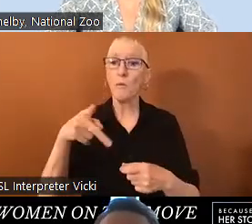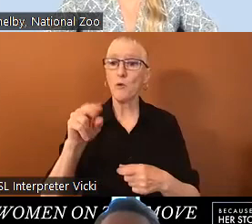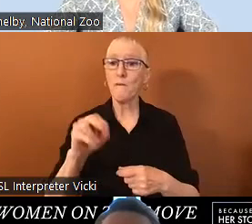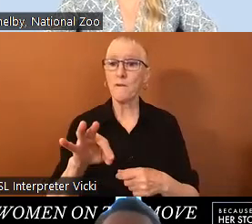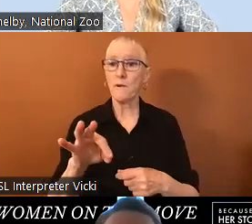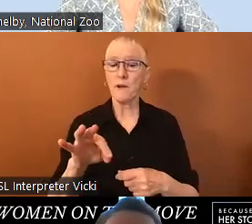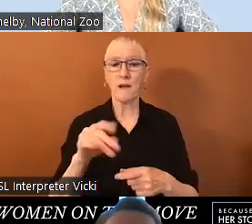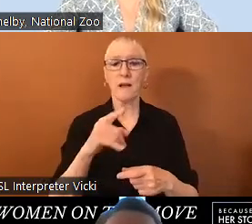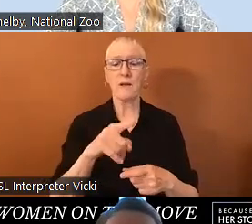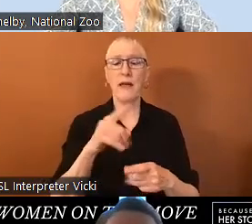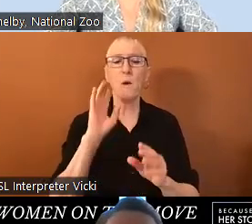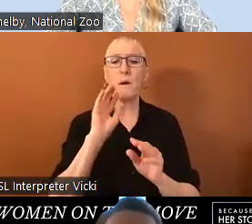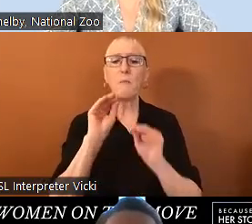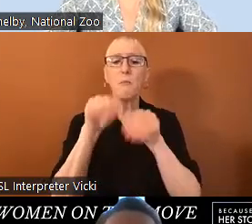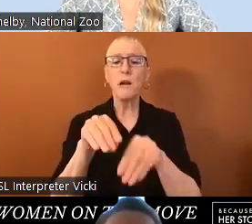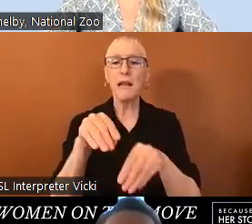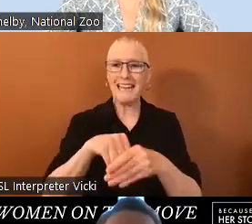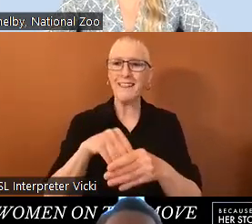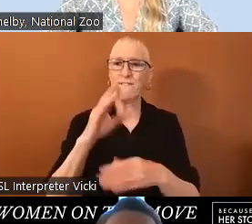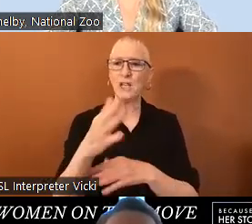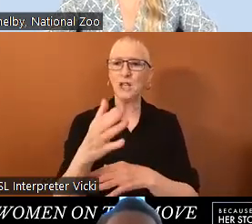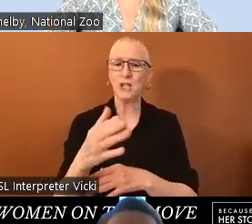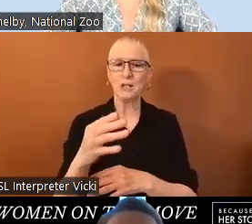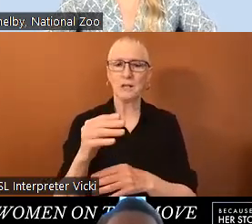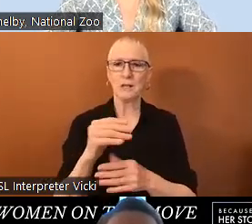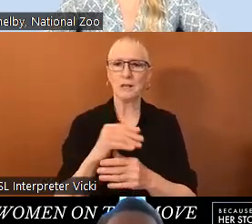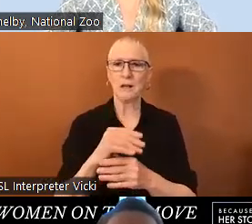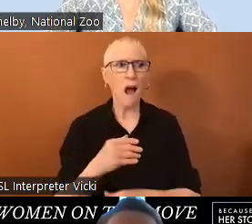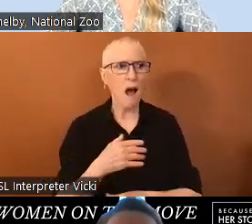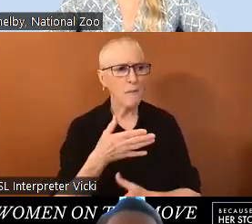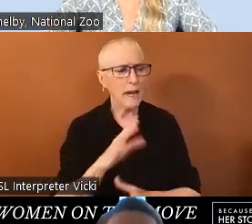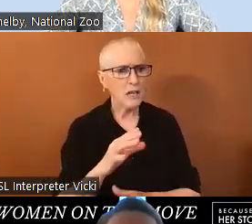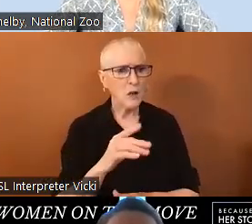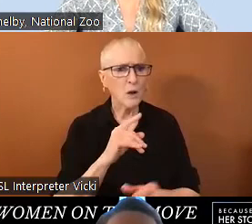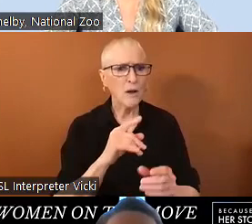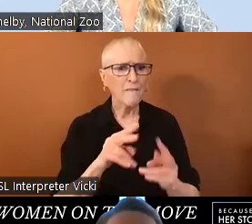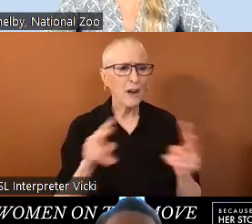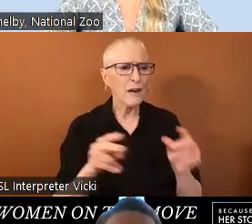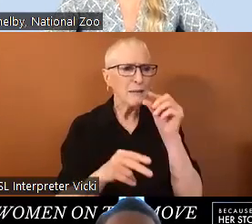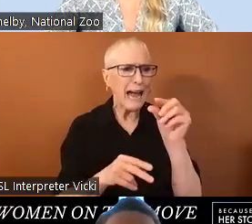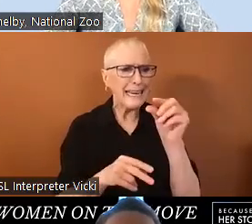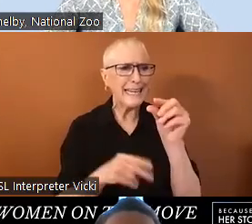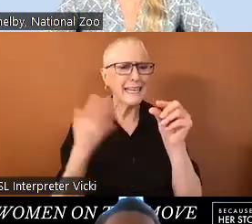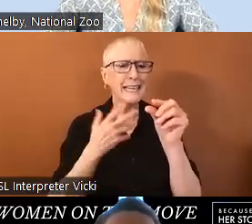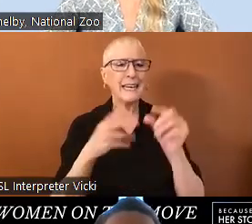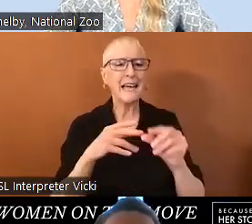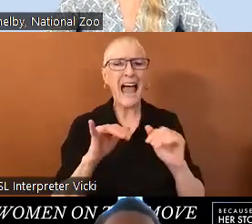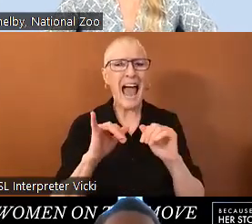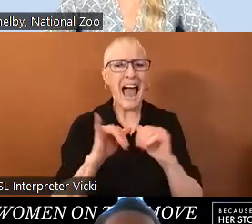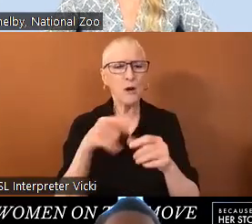implanted into the fish. >>Shelby: Oh my gosh, they are super super tiny. So how do you get the trackers into